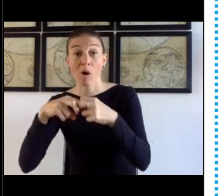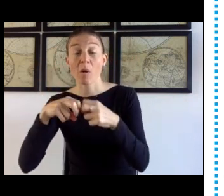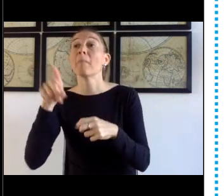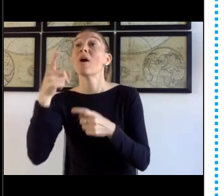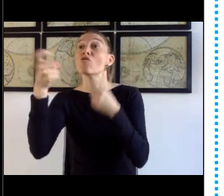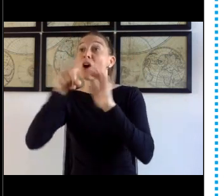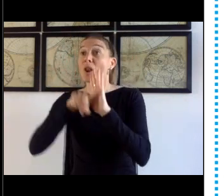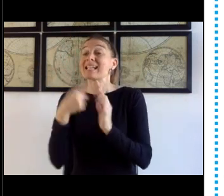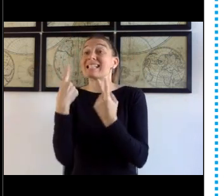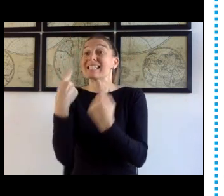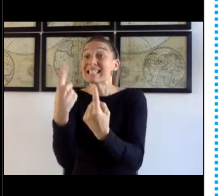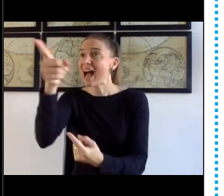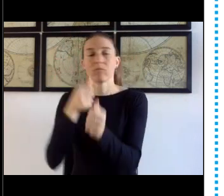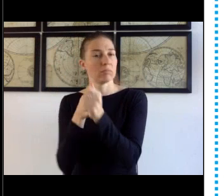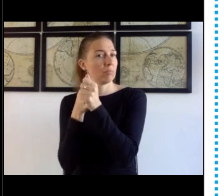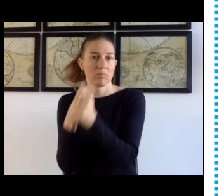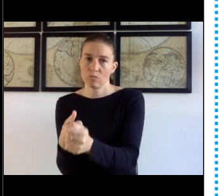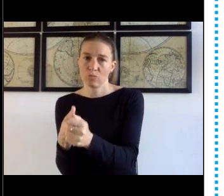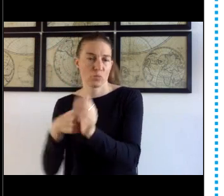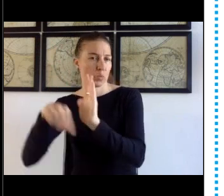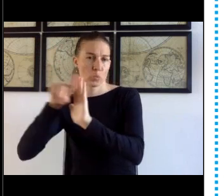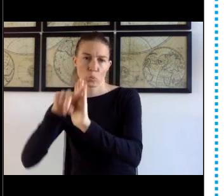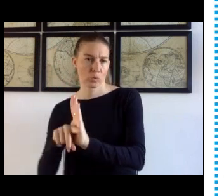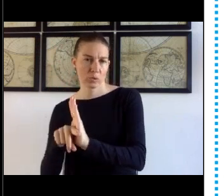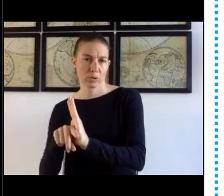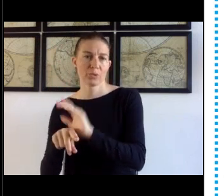That's why I think they focus on these three case studies.